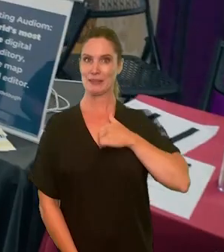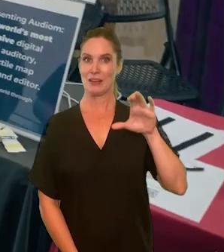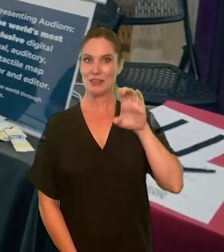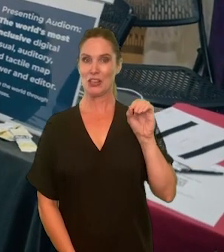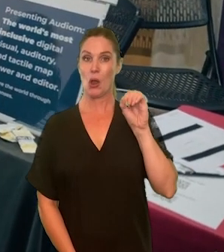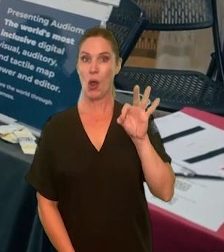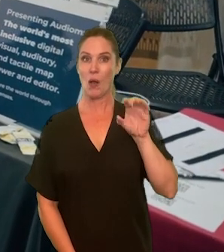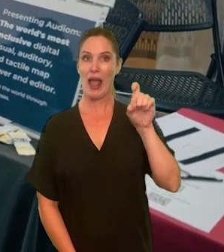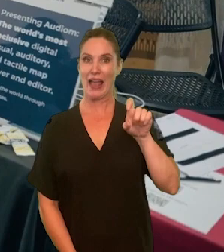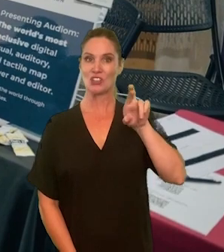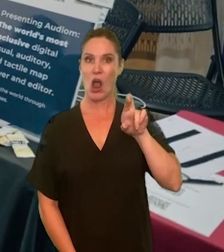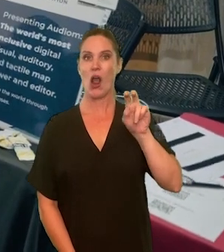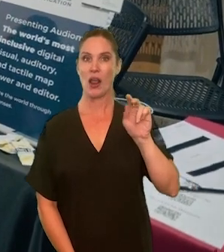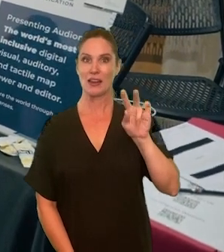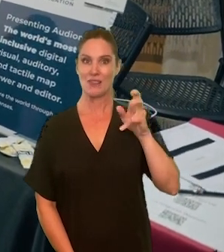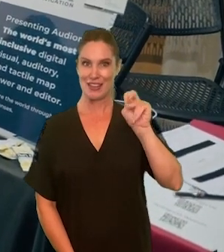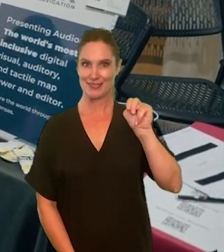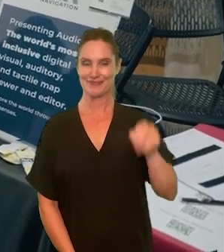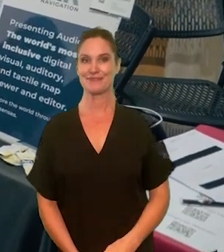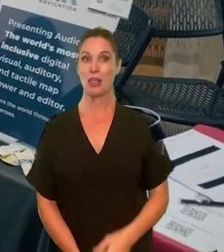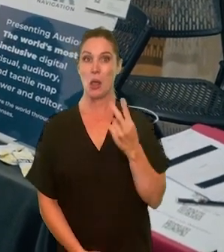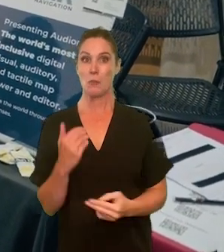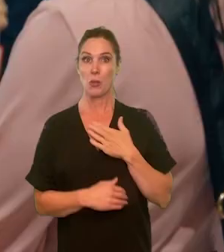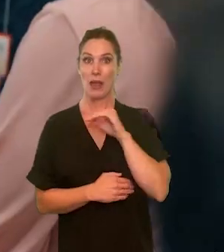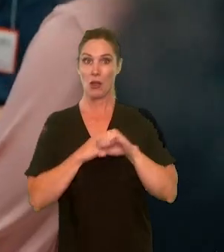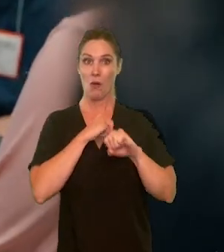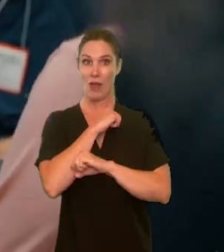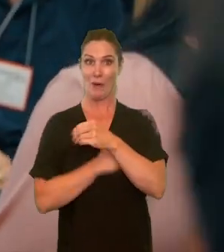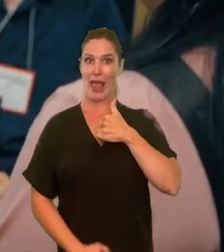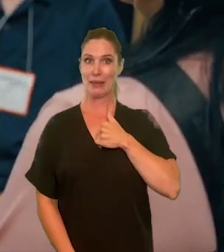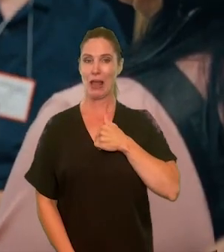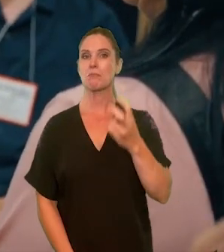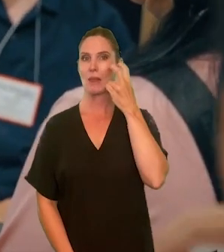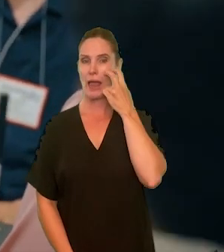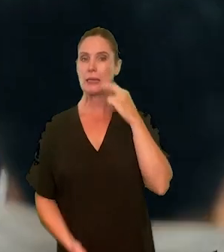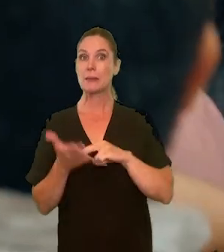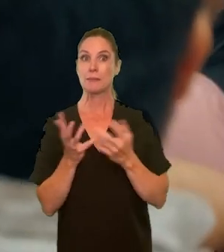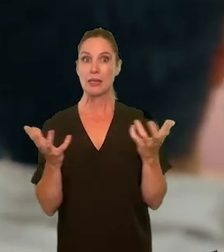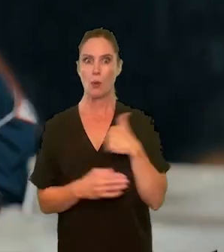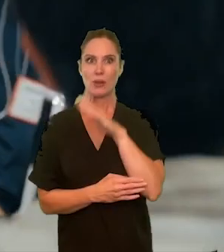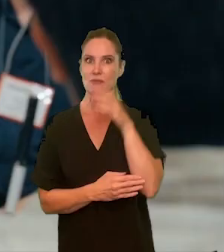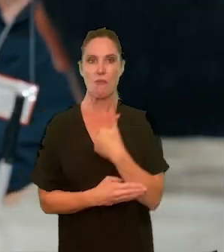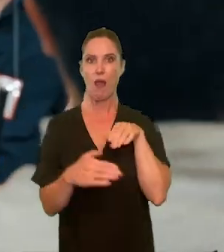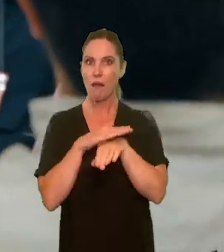Both my cofounder, Chris, and I are blind, which means we've never had access to digital geographic information.